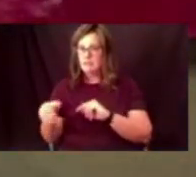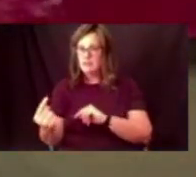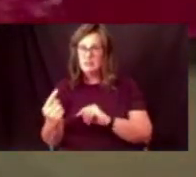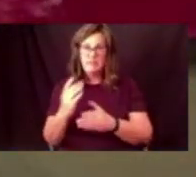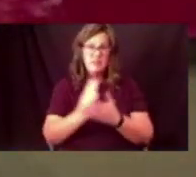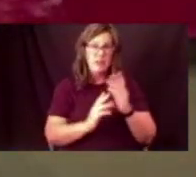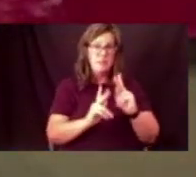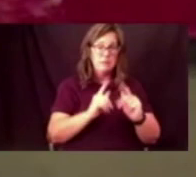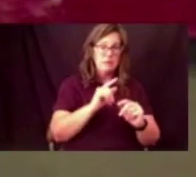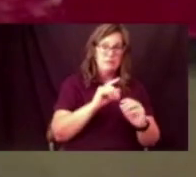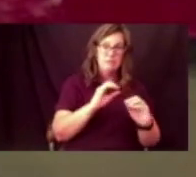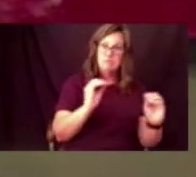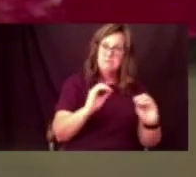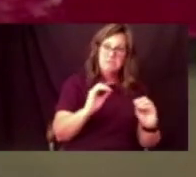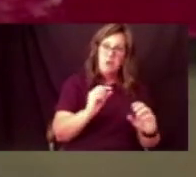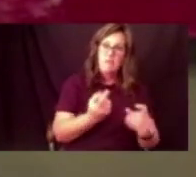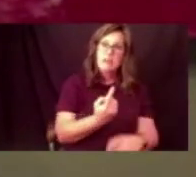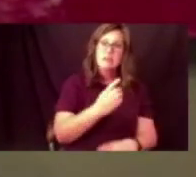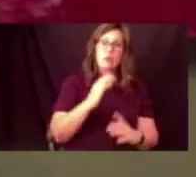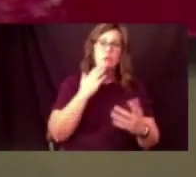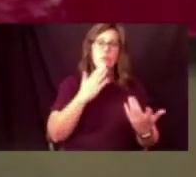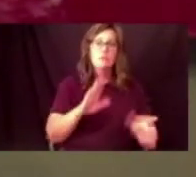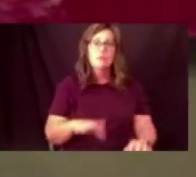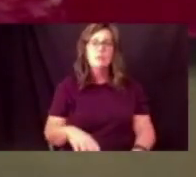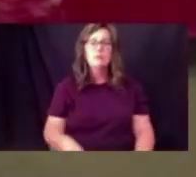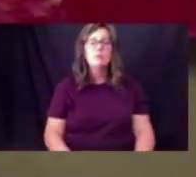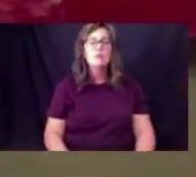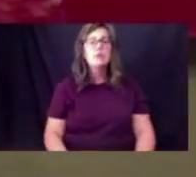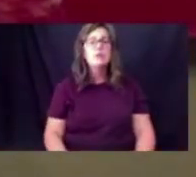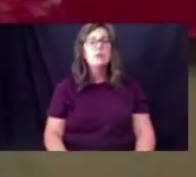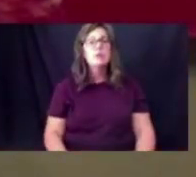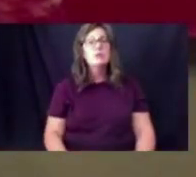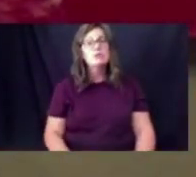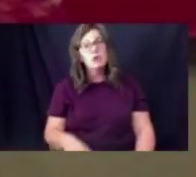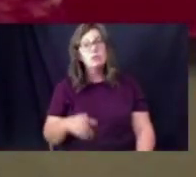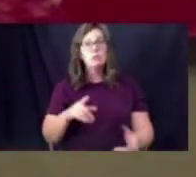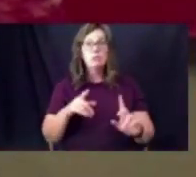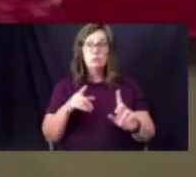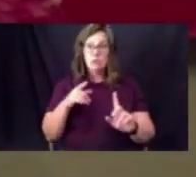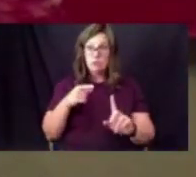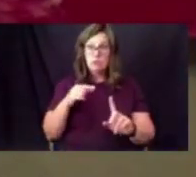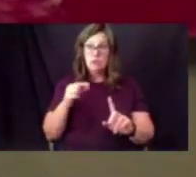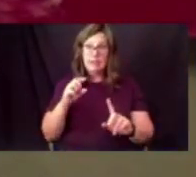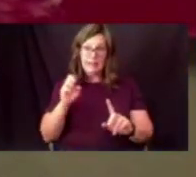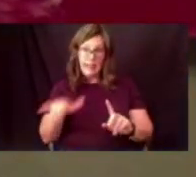as uh but she was like yeah you know your phone club right and it's just like yeah yeah yes yes